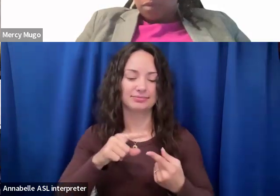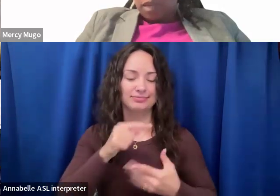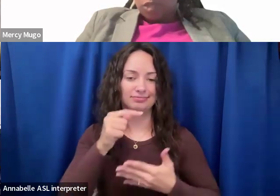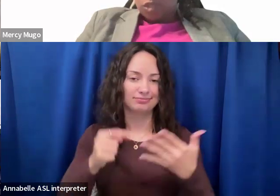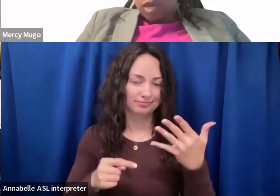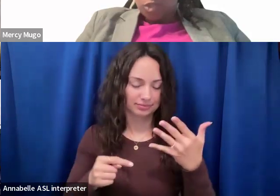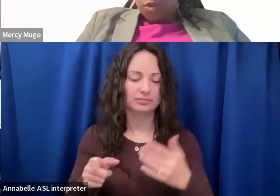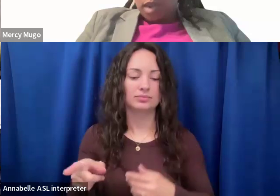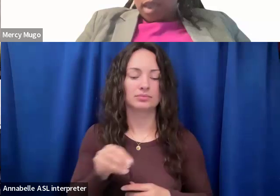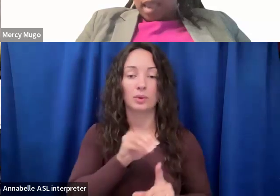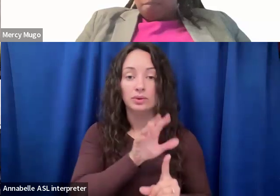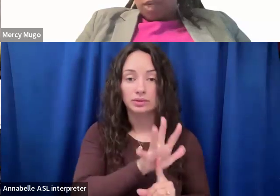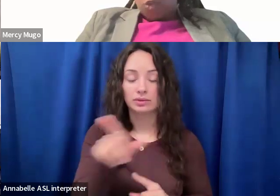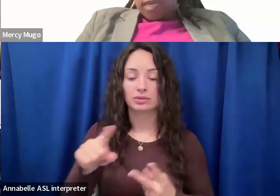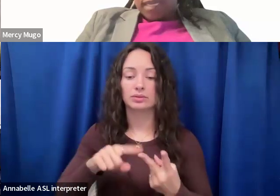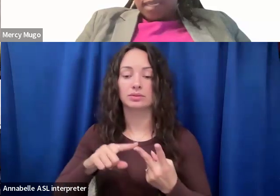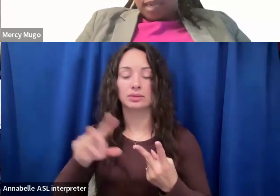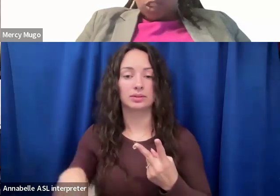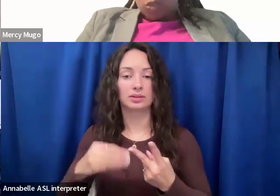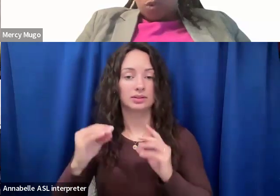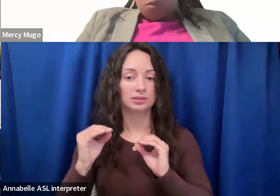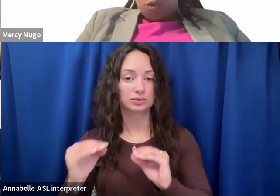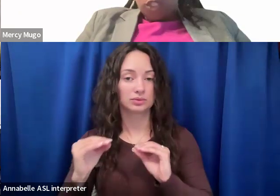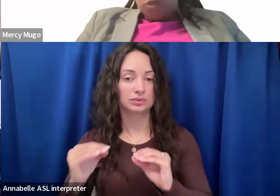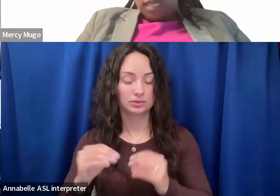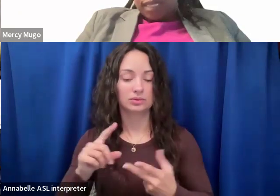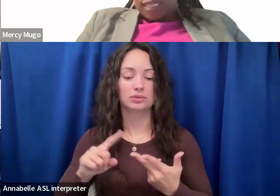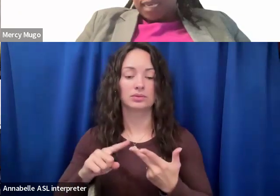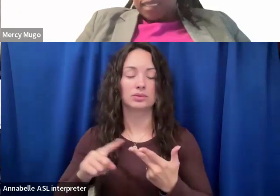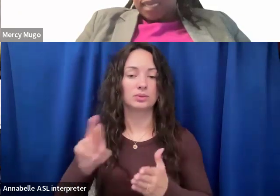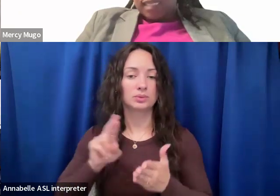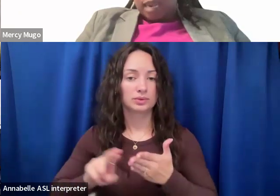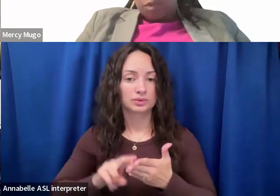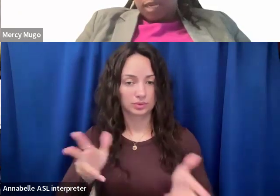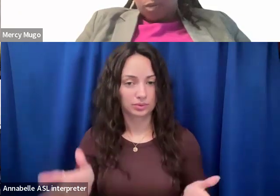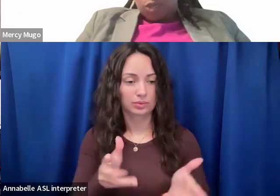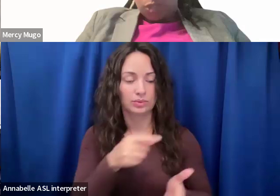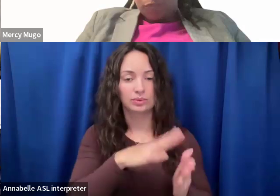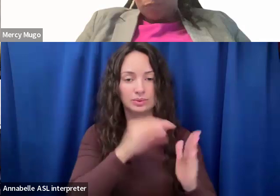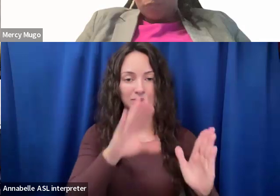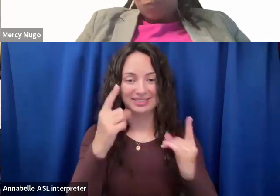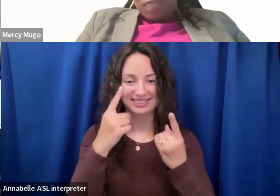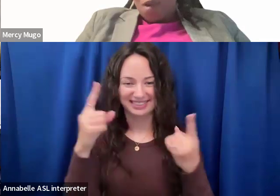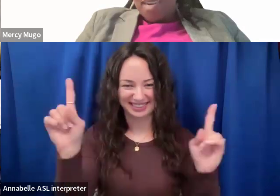supplemental instruction, and research to promote student success and timely graduation.